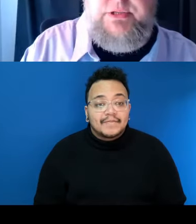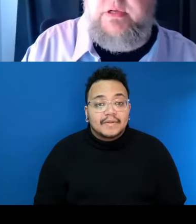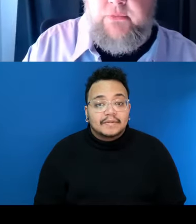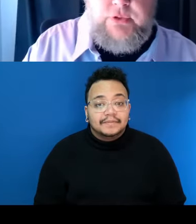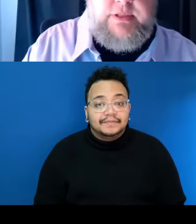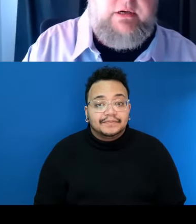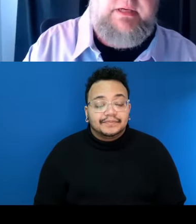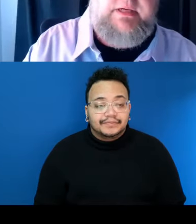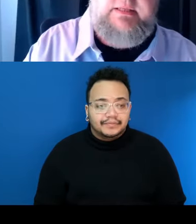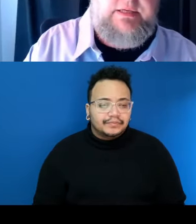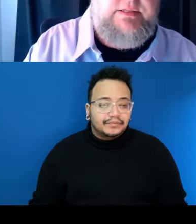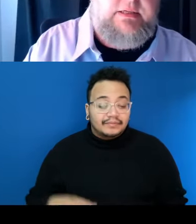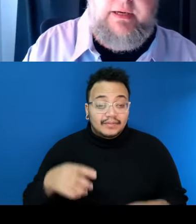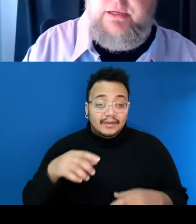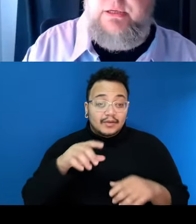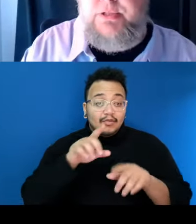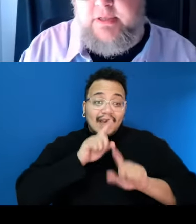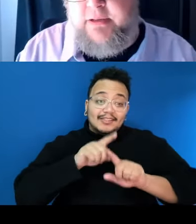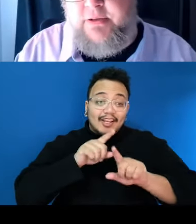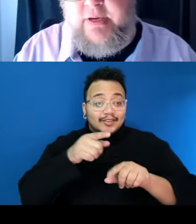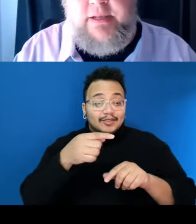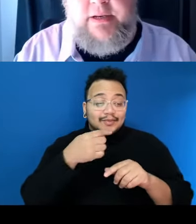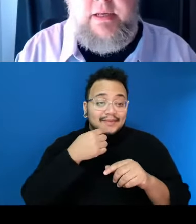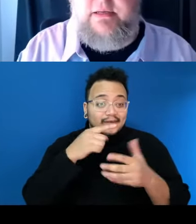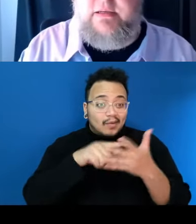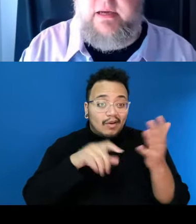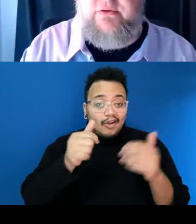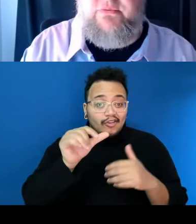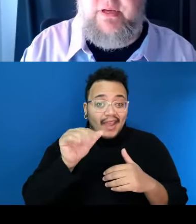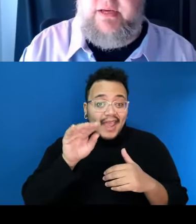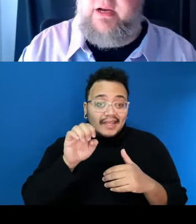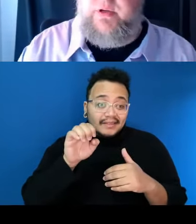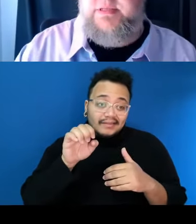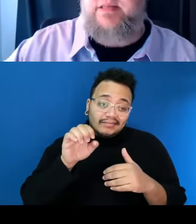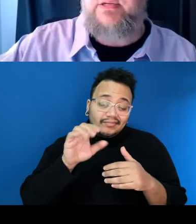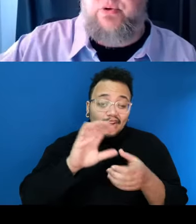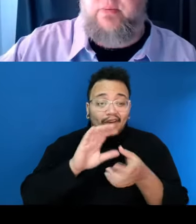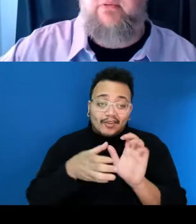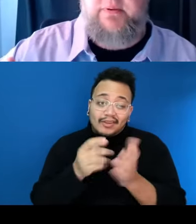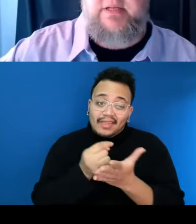mentioned conversion therapy and that is a huge denial of identity and kind of, I don't wanna say the extreme of it,